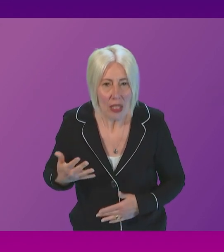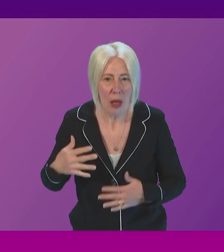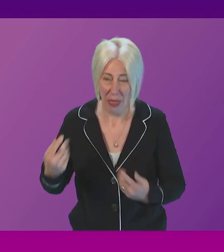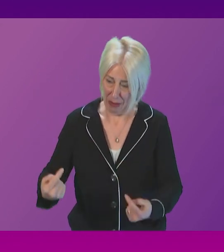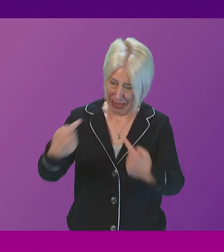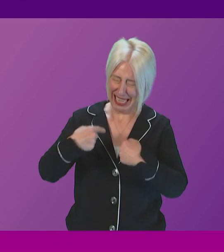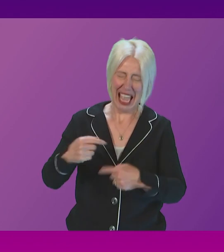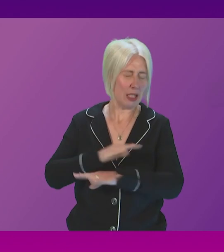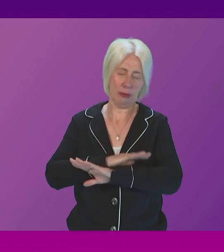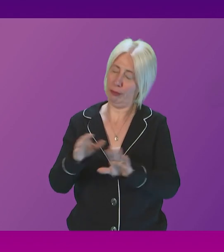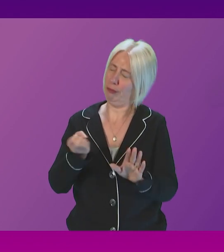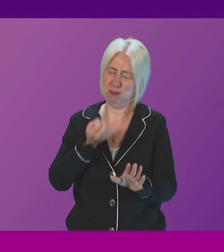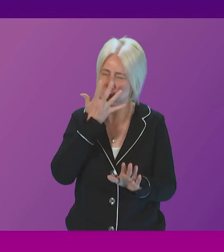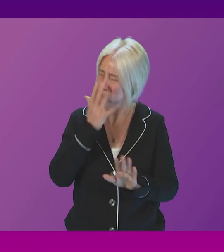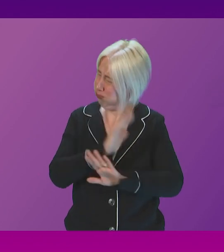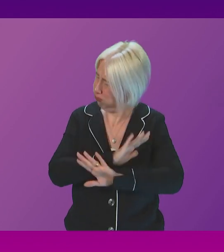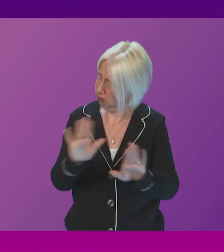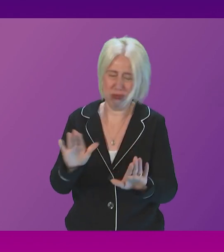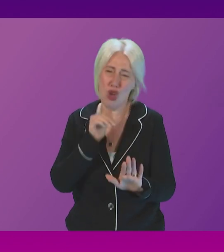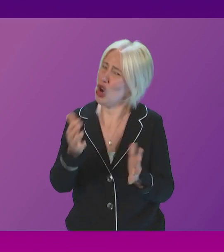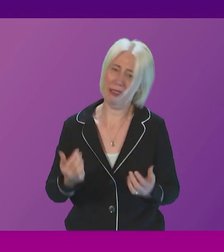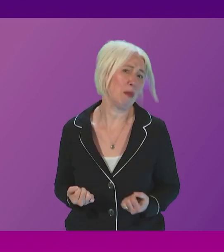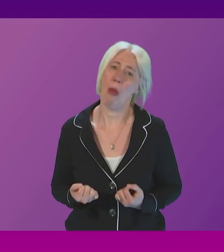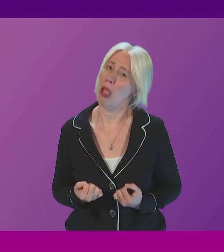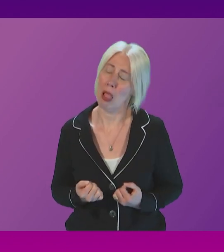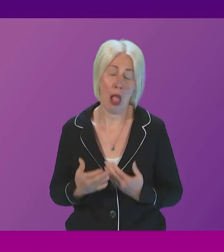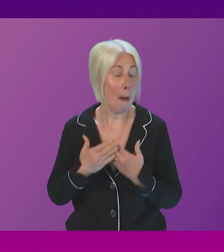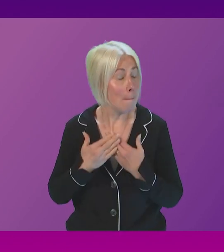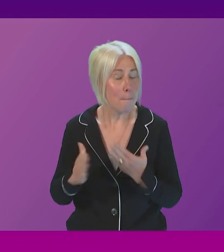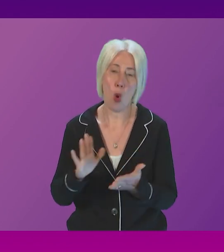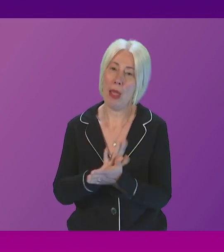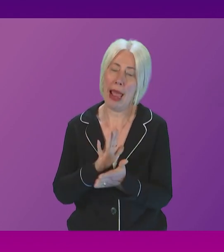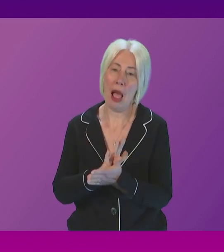disgraceful and unacceptable. I am more than happy for the Cabinet Secretary for NHS Recovery, Health